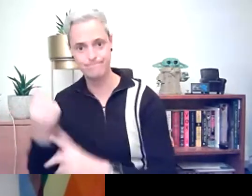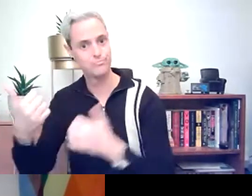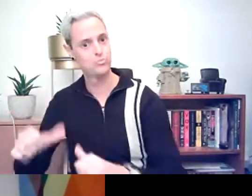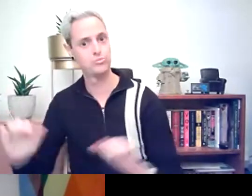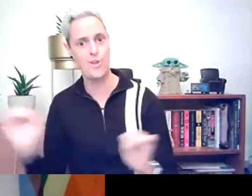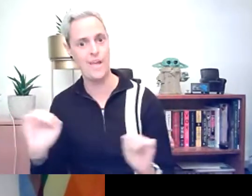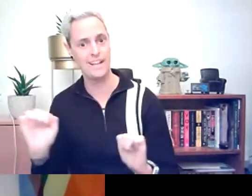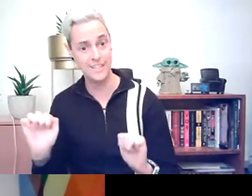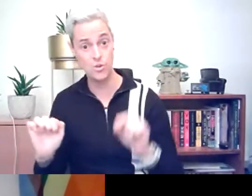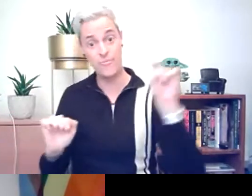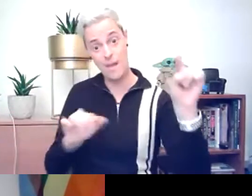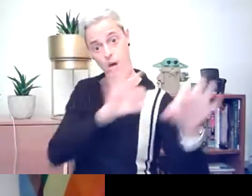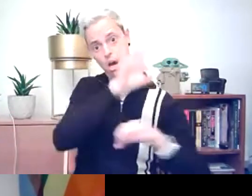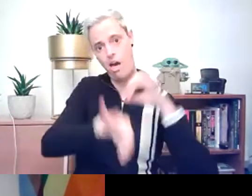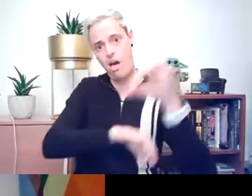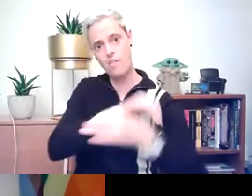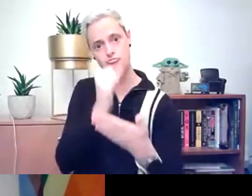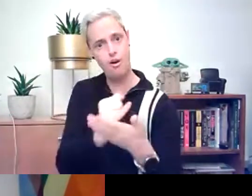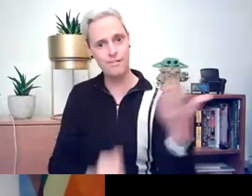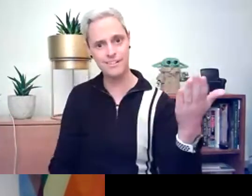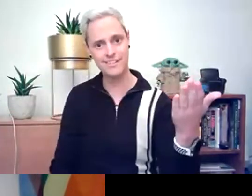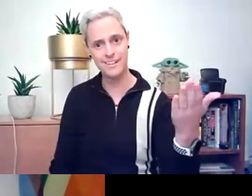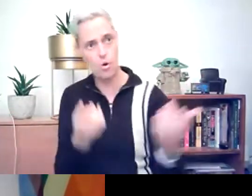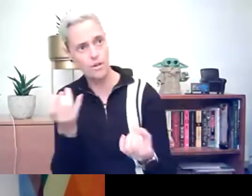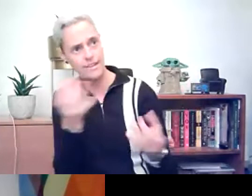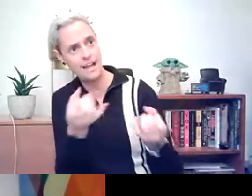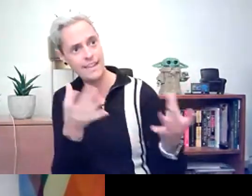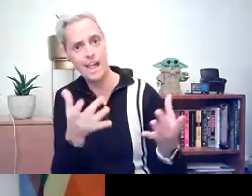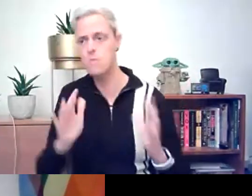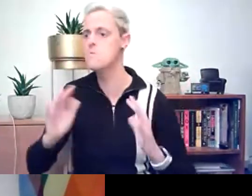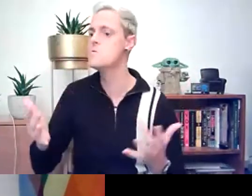a medical process or something through gender claims we defined it as if, as however the